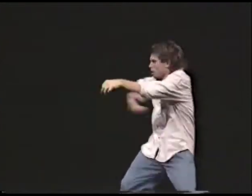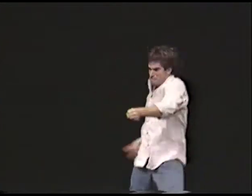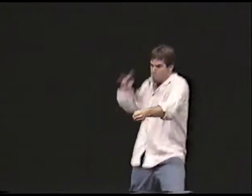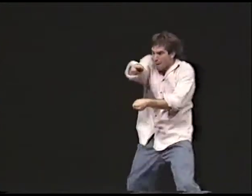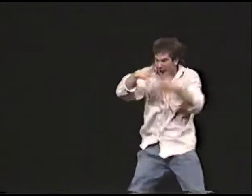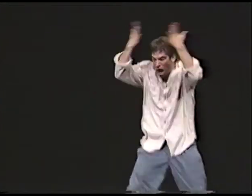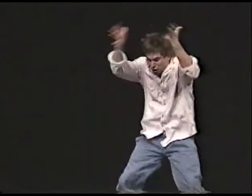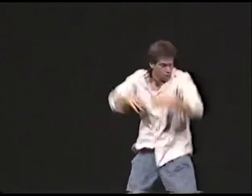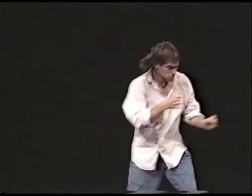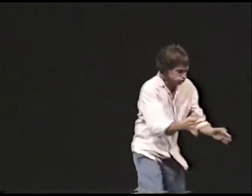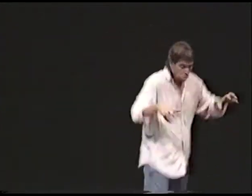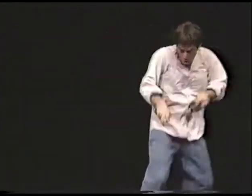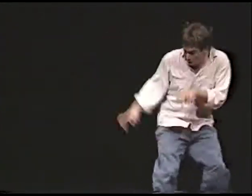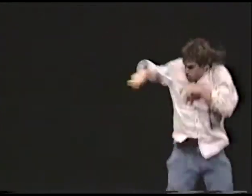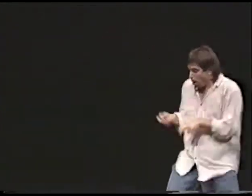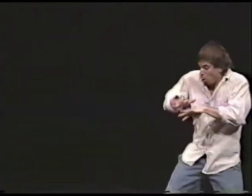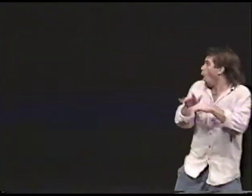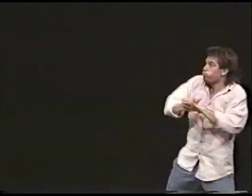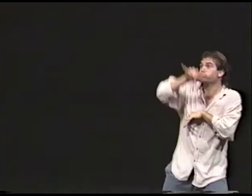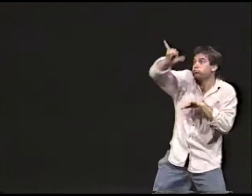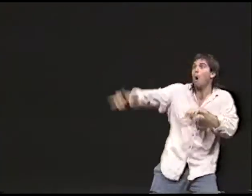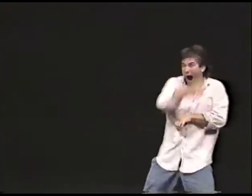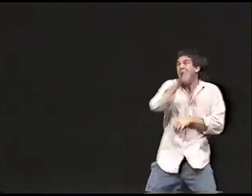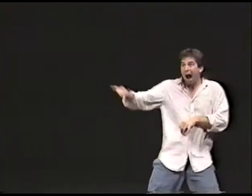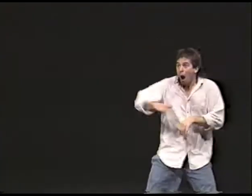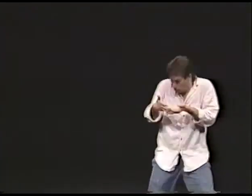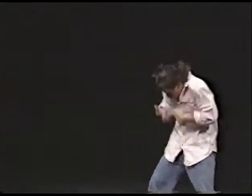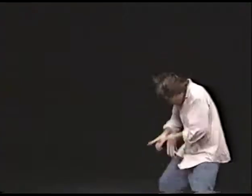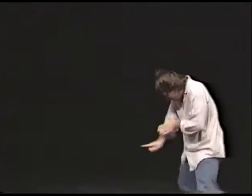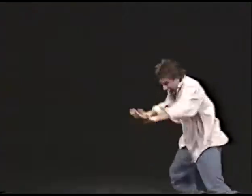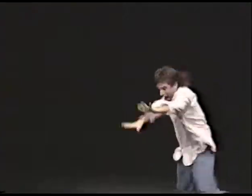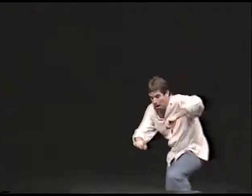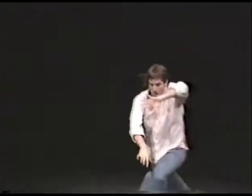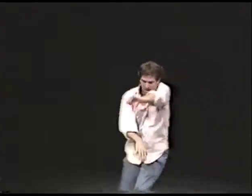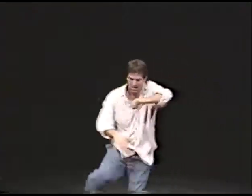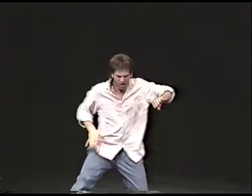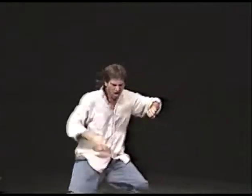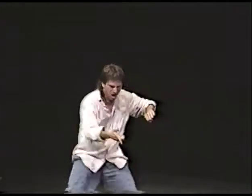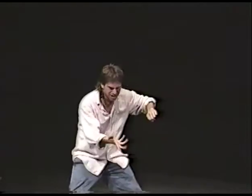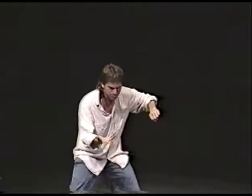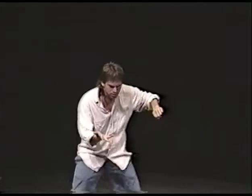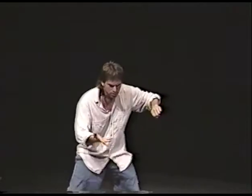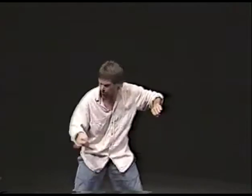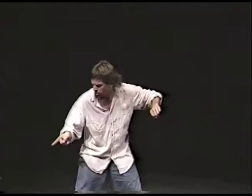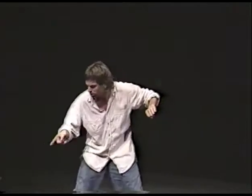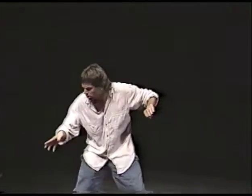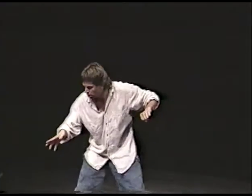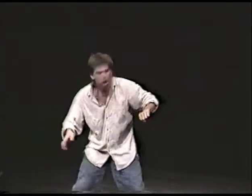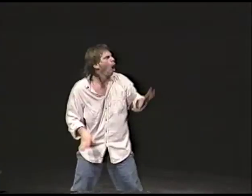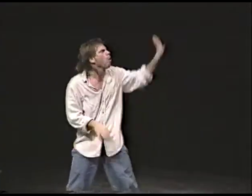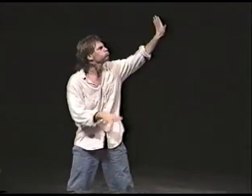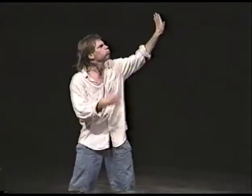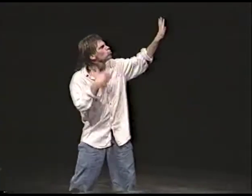You pushed the button? I pushed the button, cut the wire. Into the airplane, plane takes off. Ah, gas, resupply. Bomb, dropped the bomb.